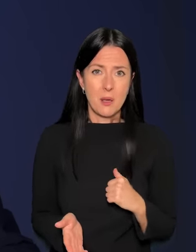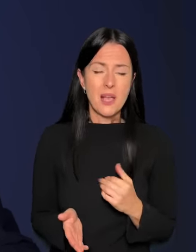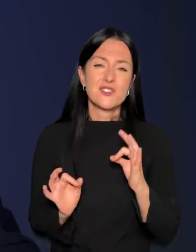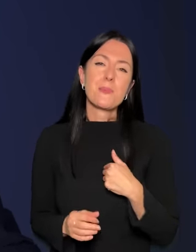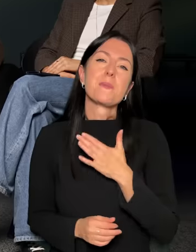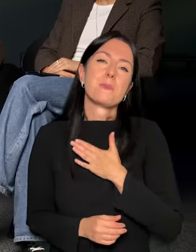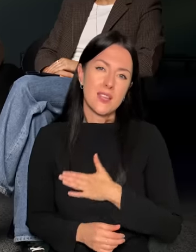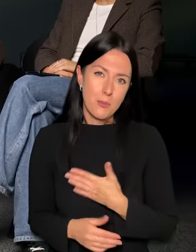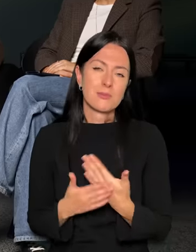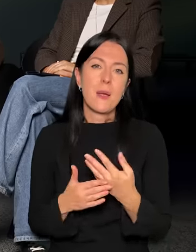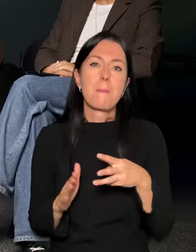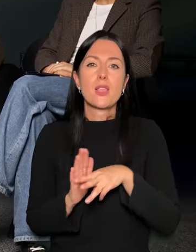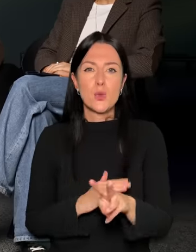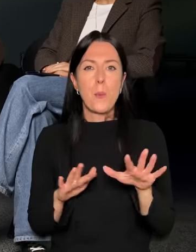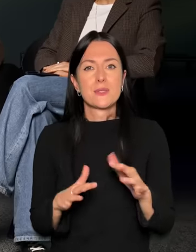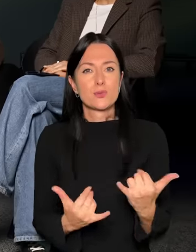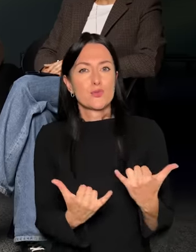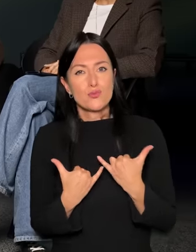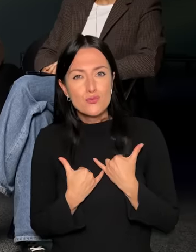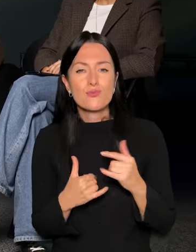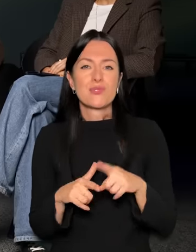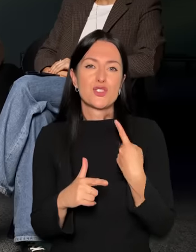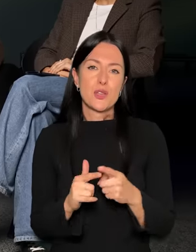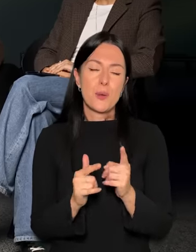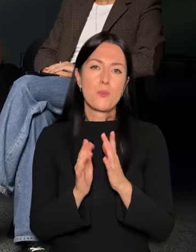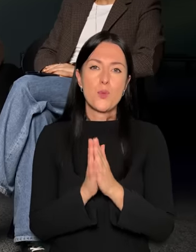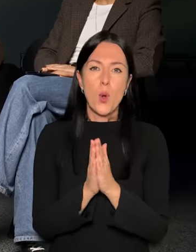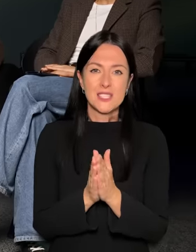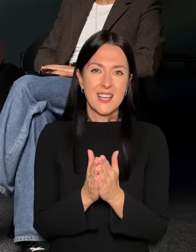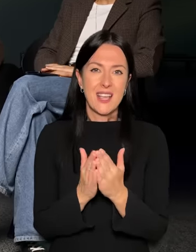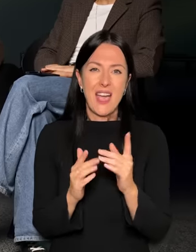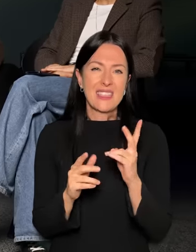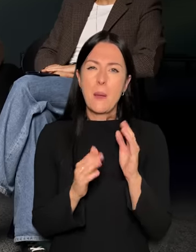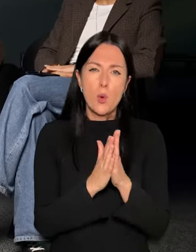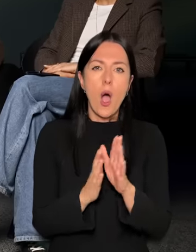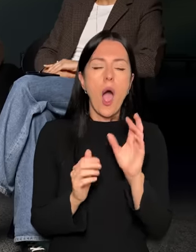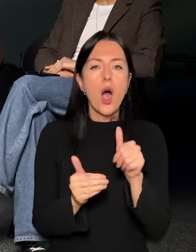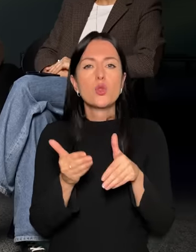pleased when people offer me a seat in the subway, for example, or help me